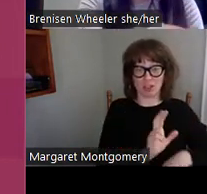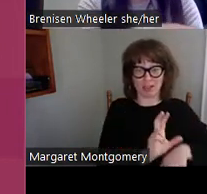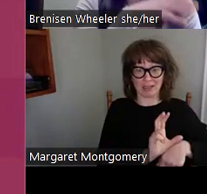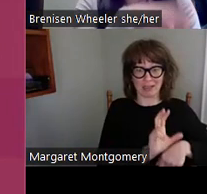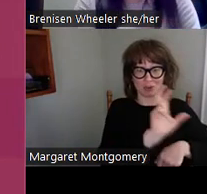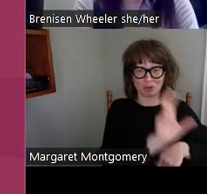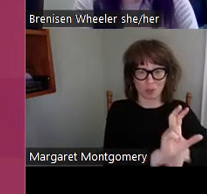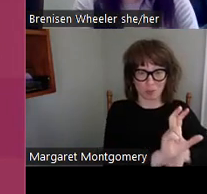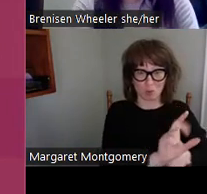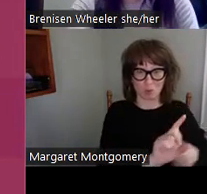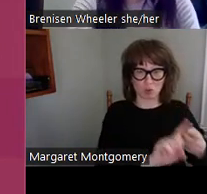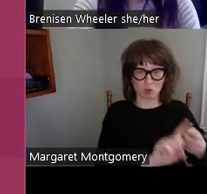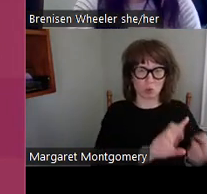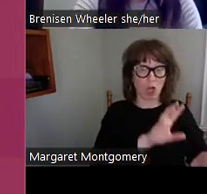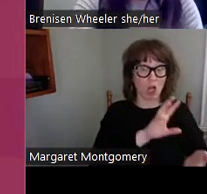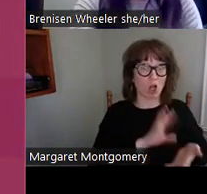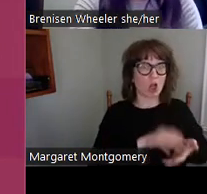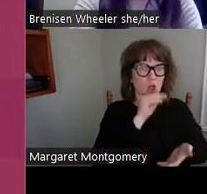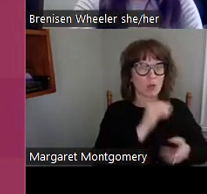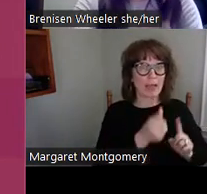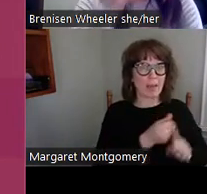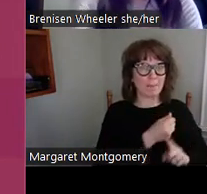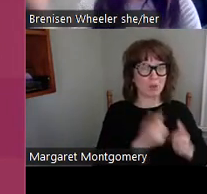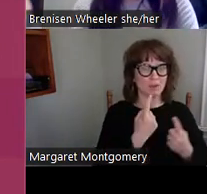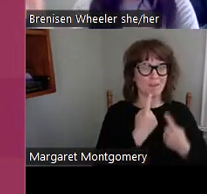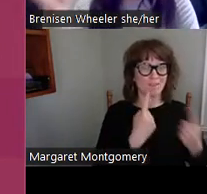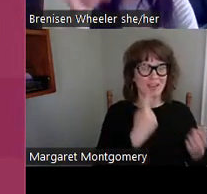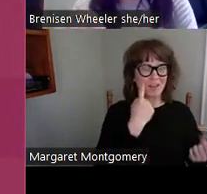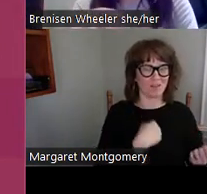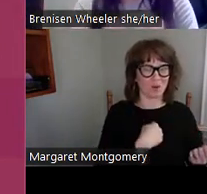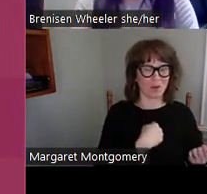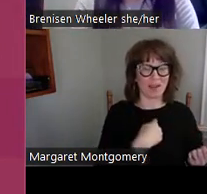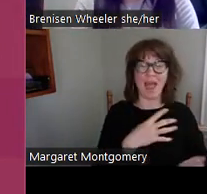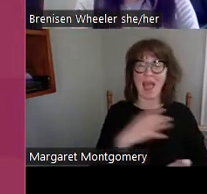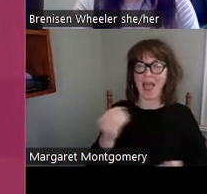is an effective way to get what you want, in fact, is that escalate existing abuse of